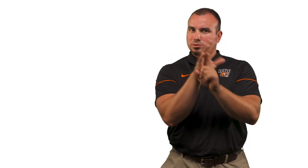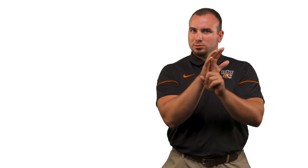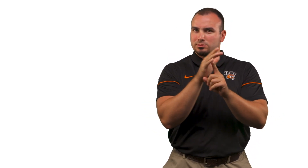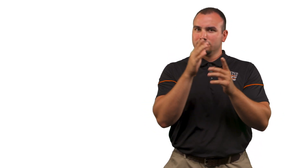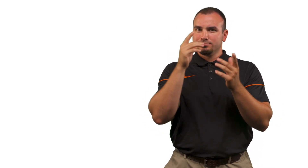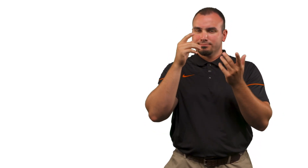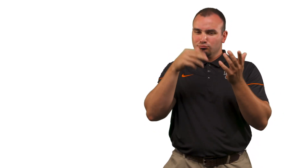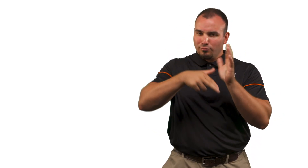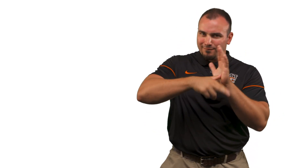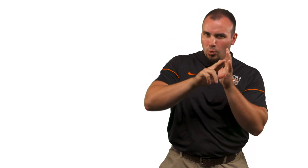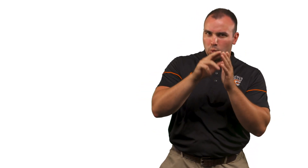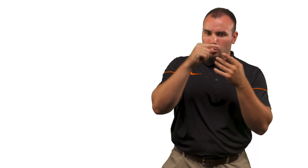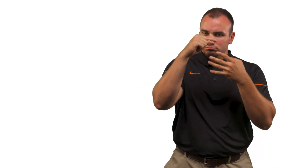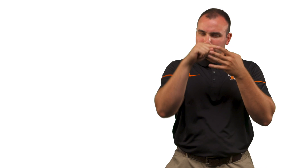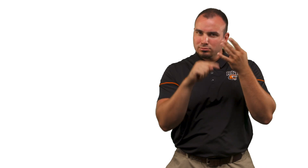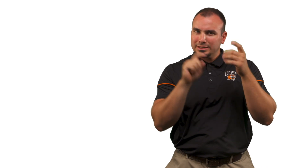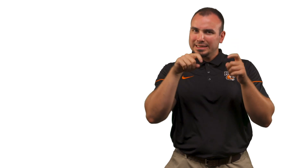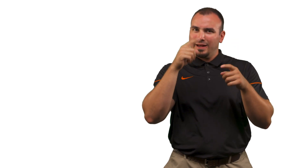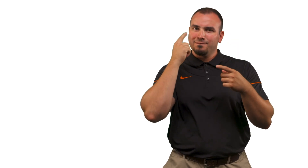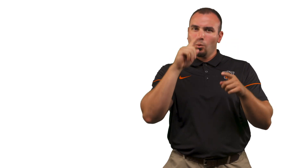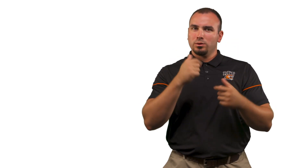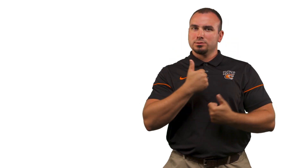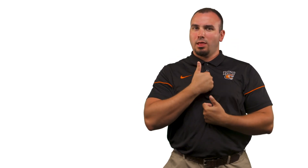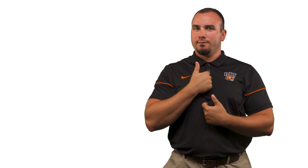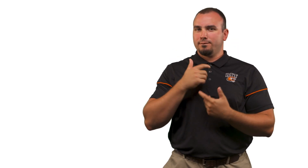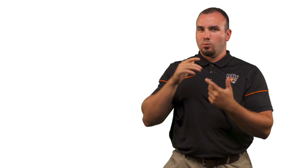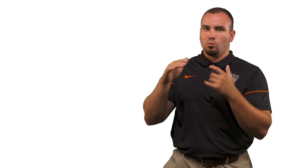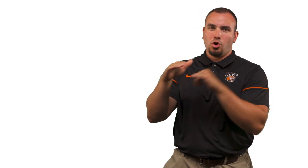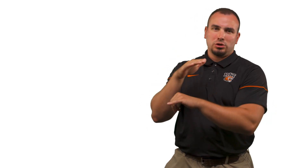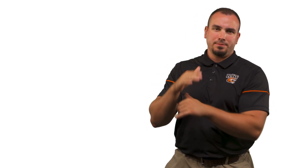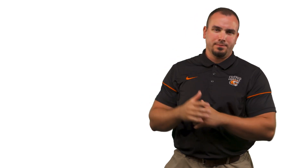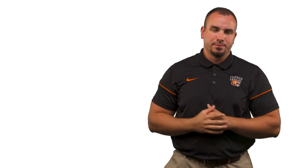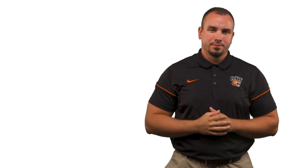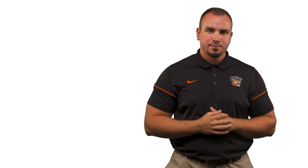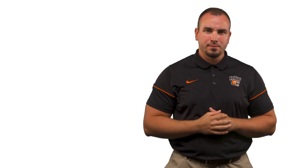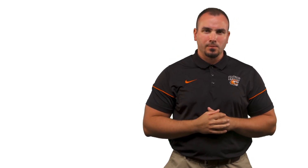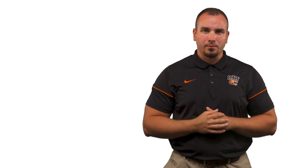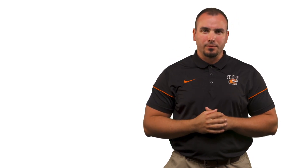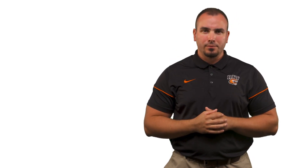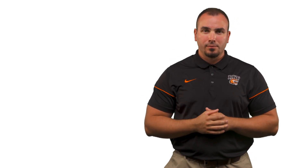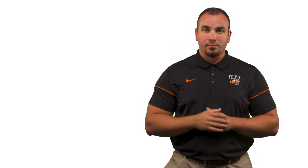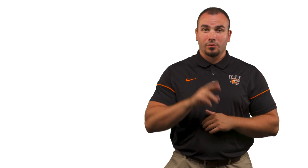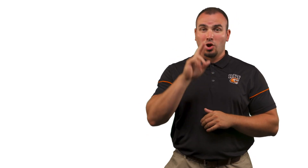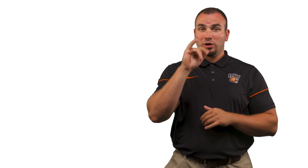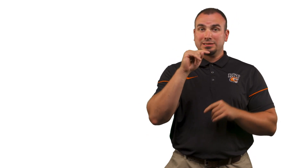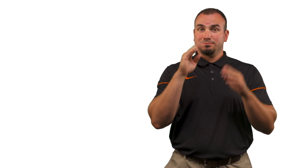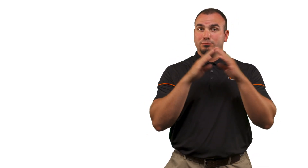exposed and review all the steps of self-quarantine.